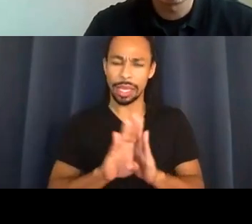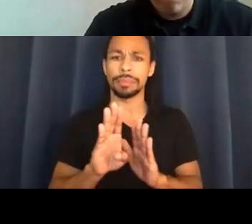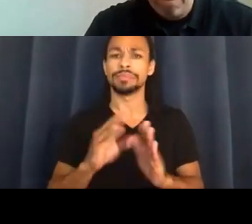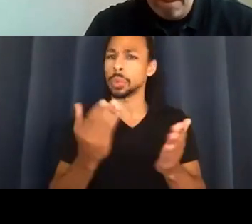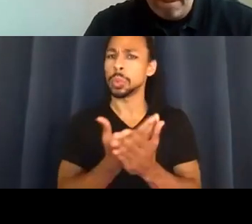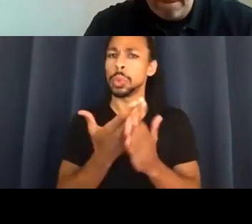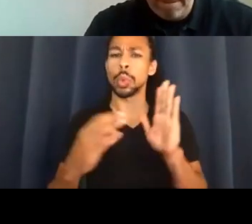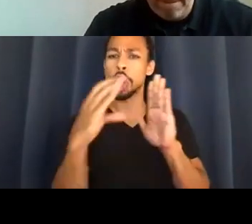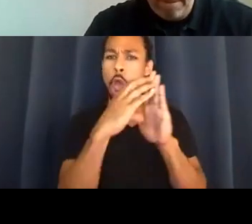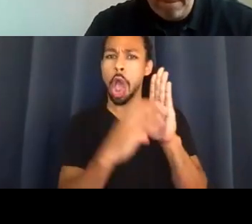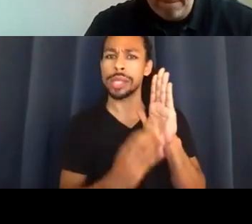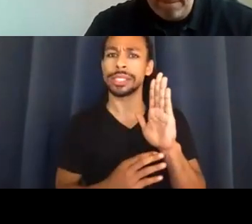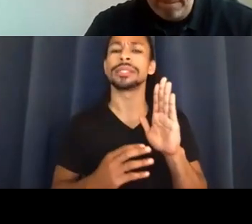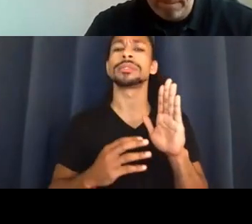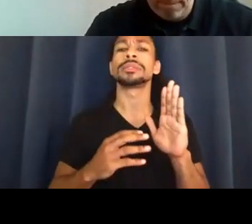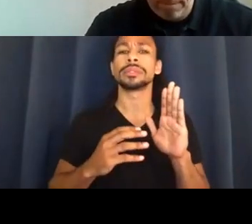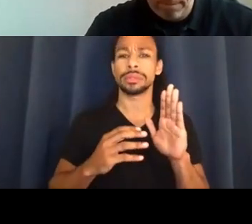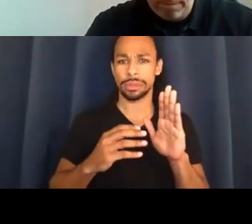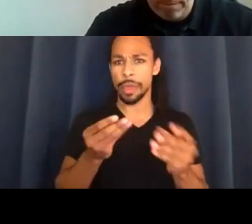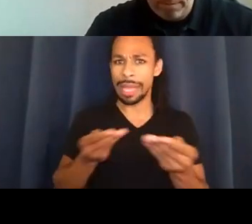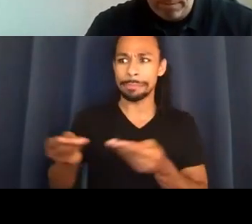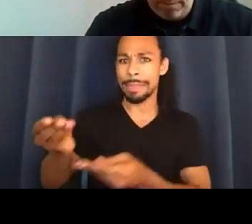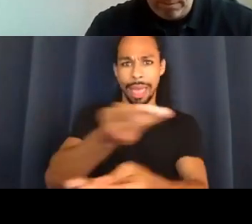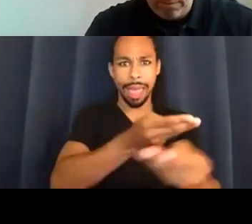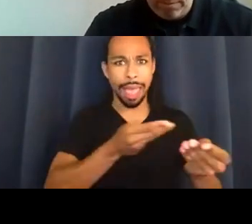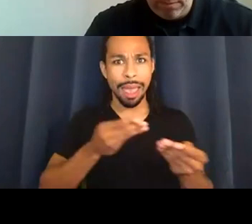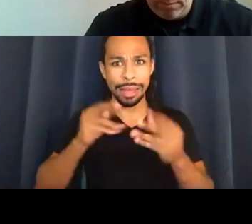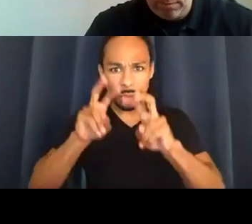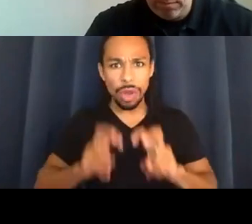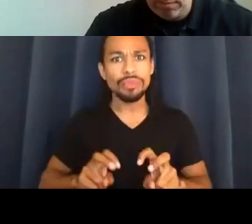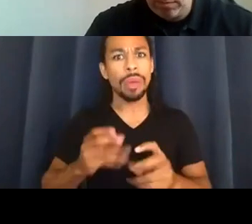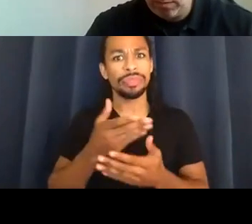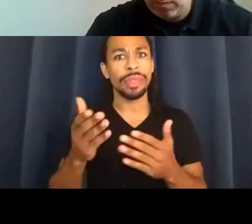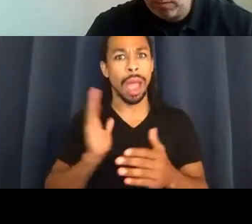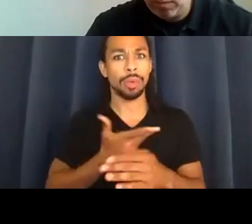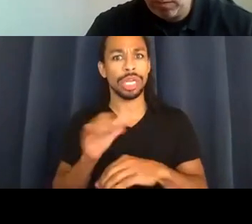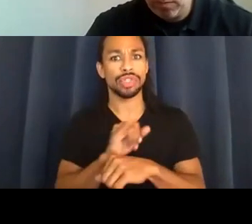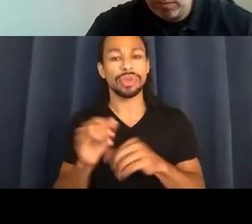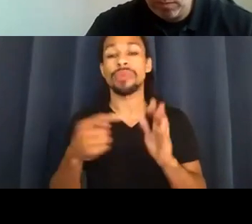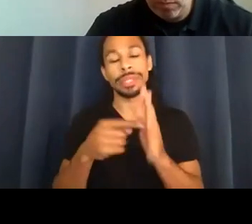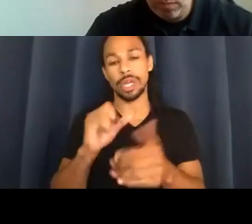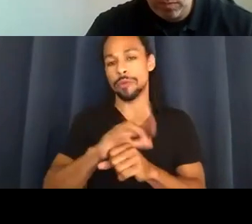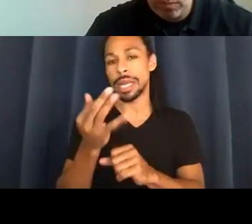the industry representing the COVID pandemic moment, there is discussion of changing language,